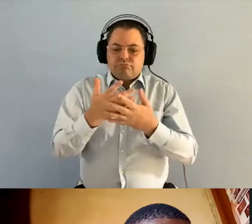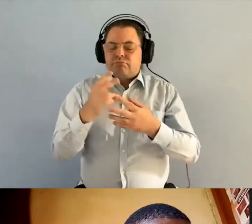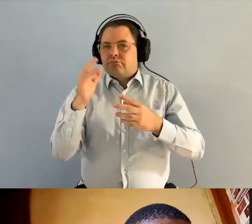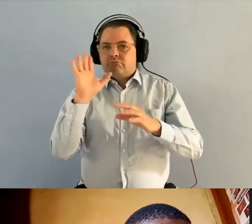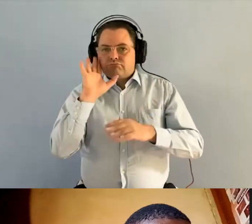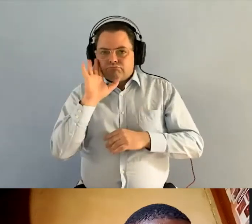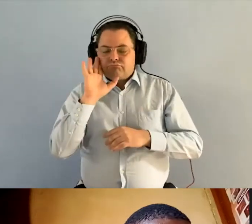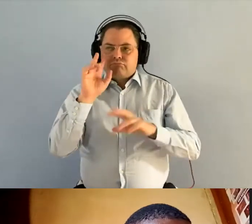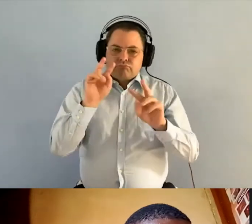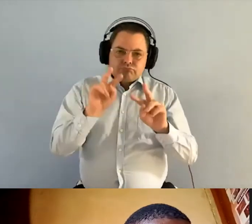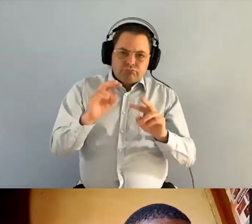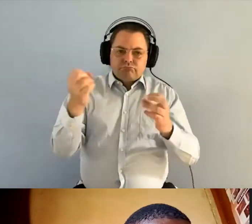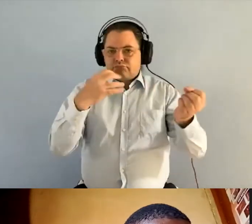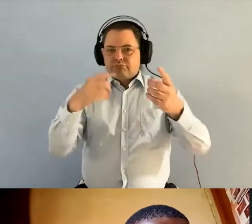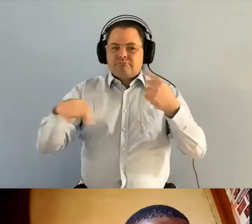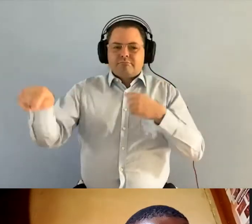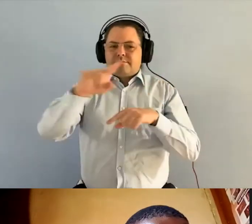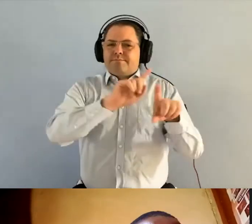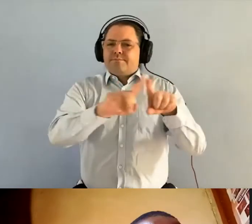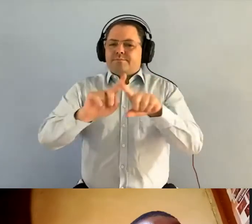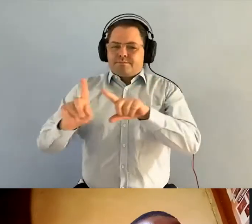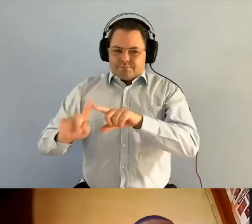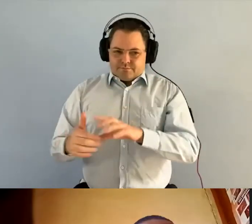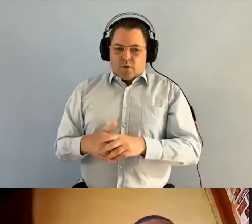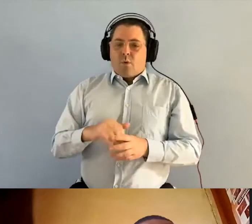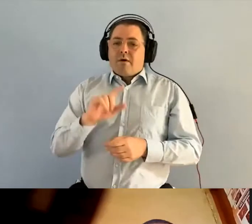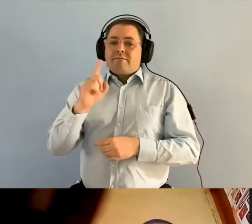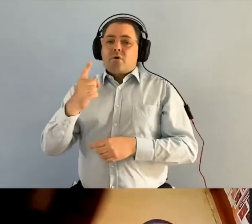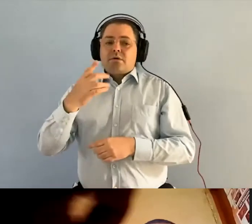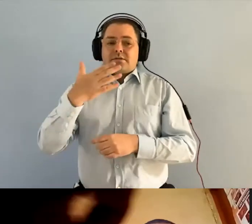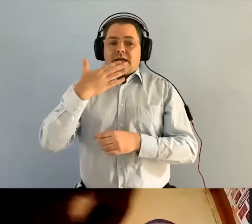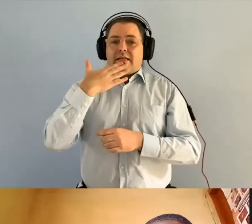us together to share notes and to listen to each other